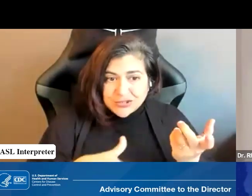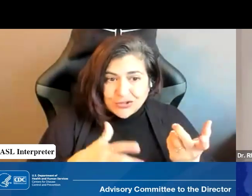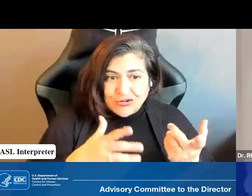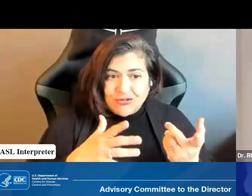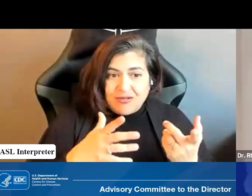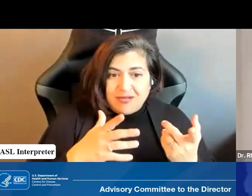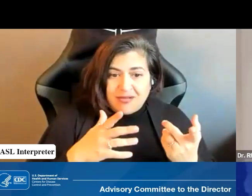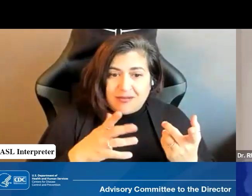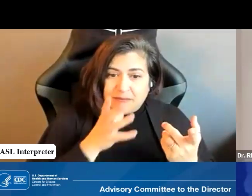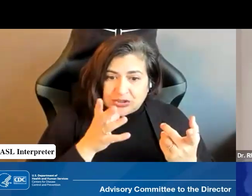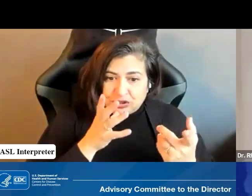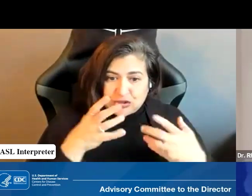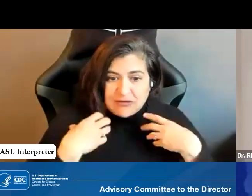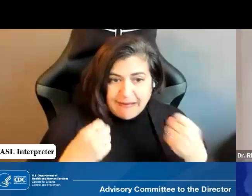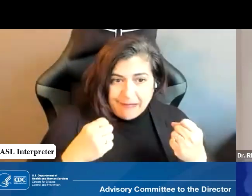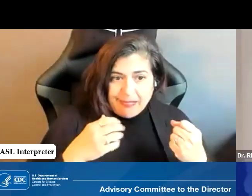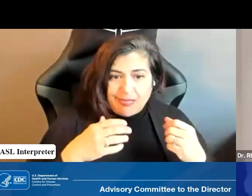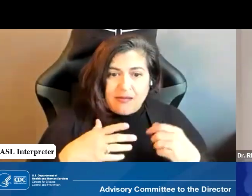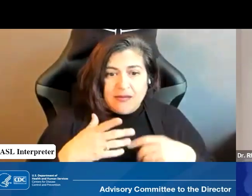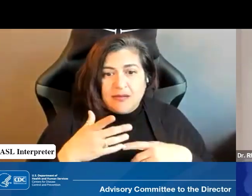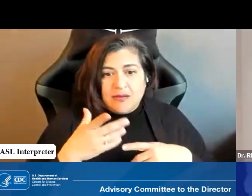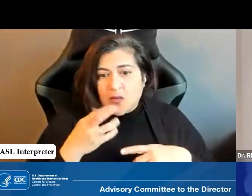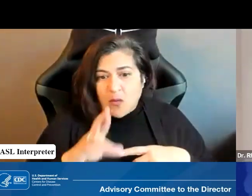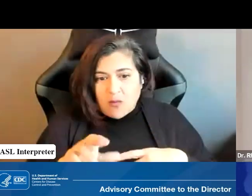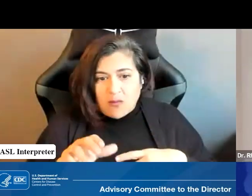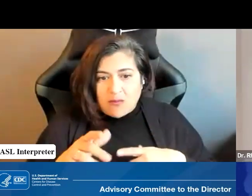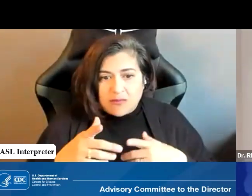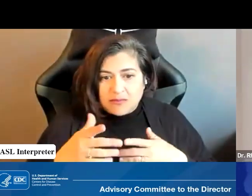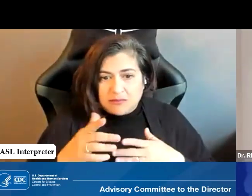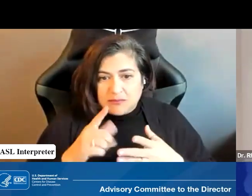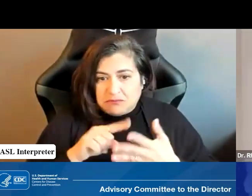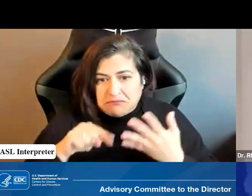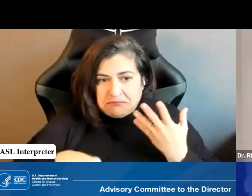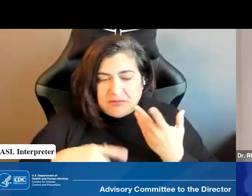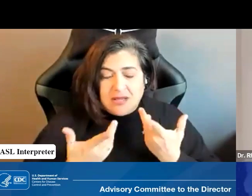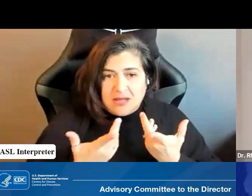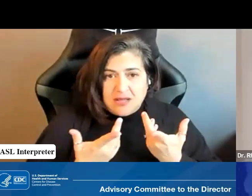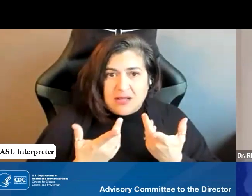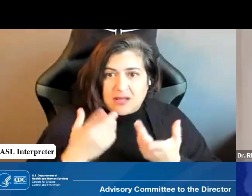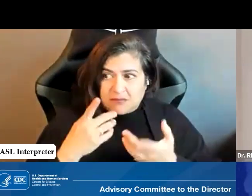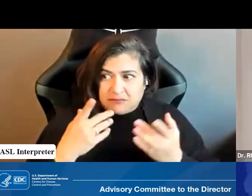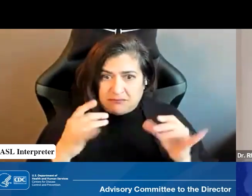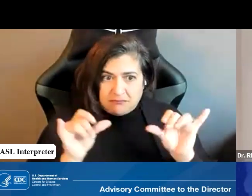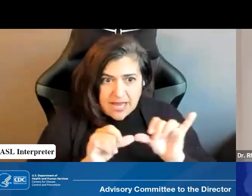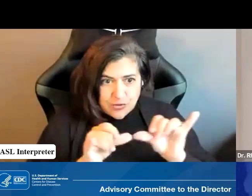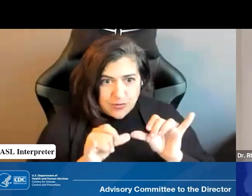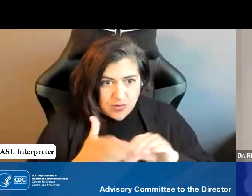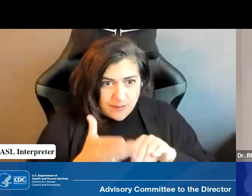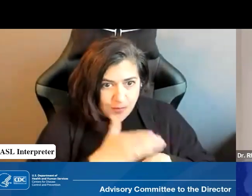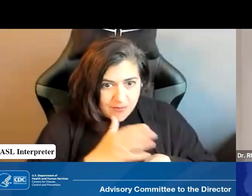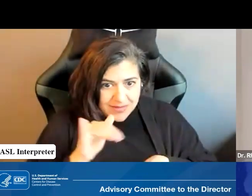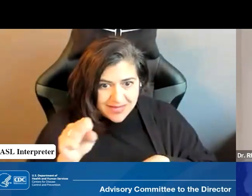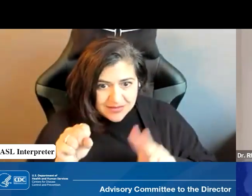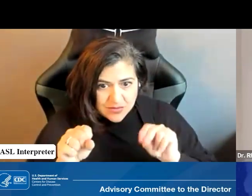pick something, was there measurable improvement overall, whether or not they contributed a big